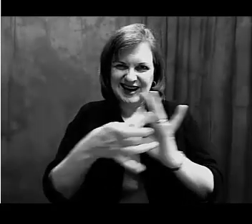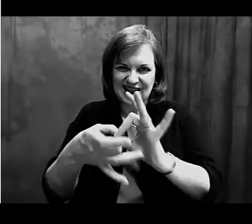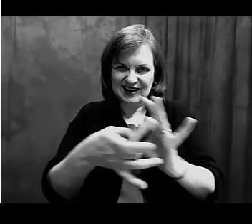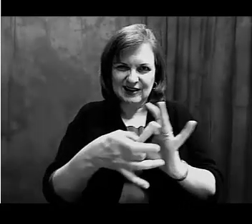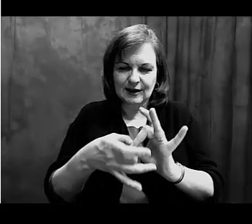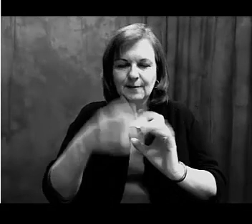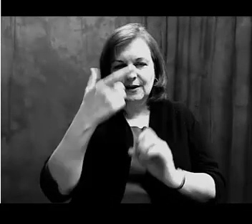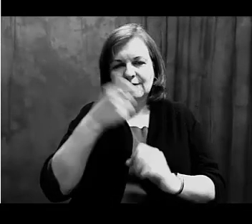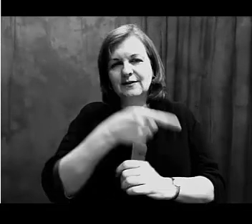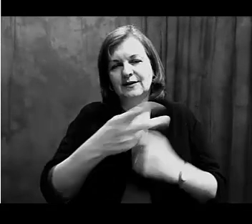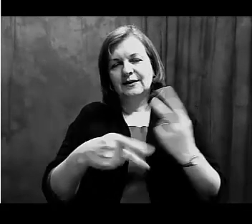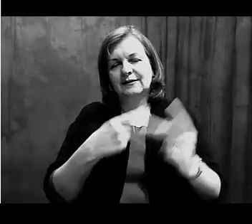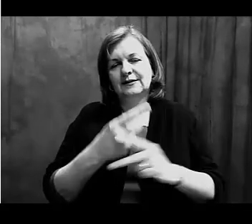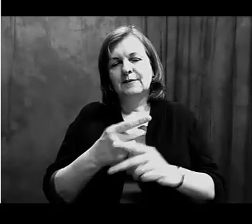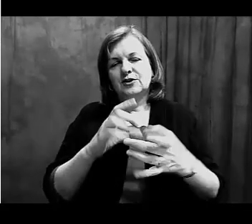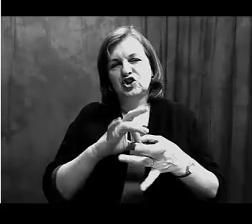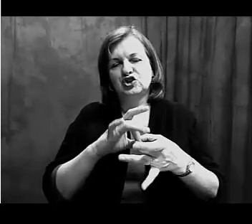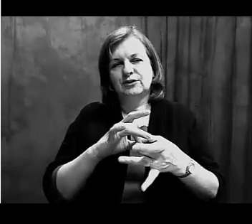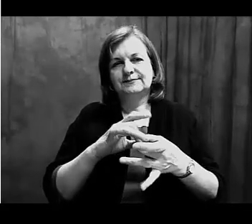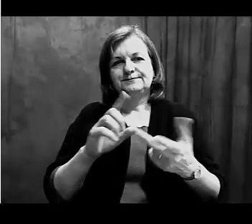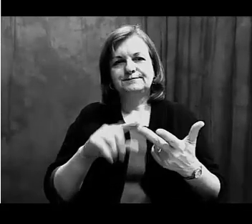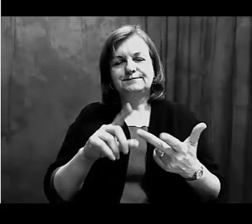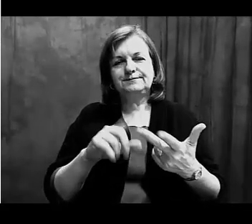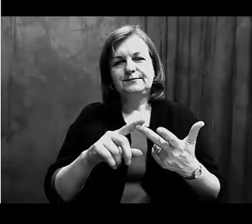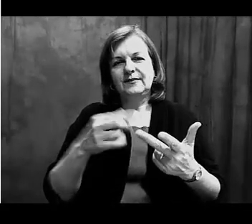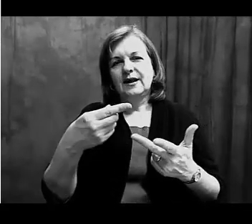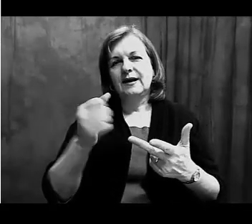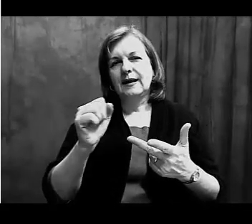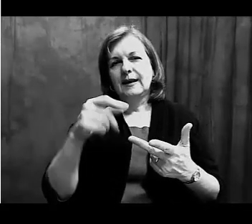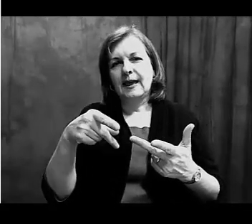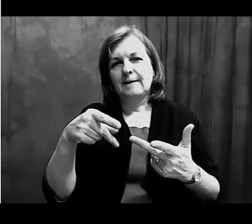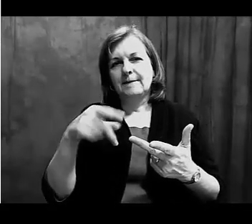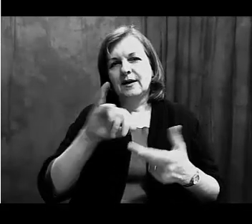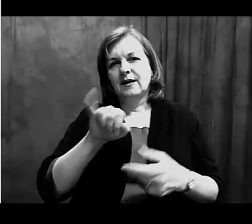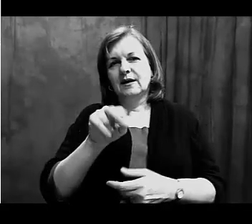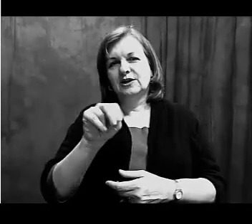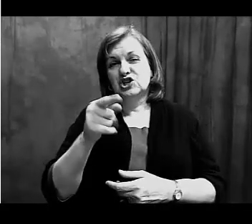they are held together like that because of the anchoring junctions